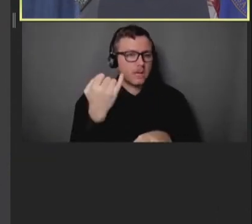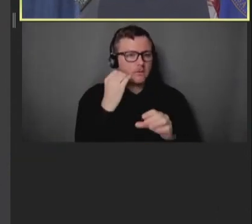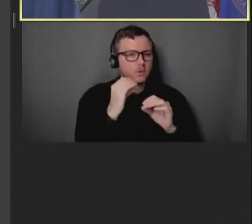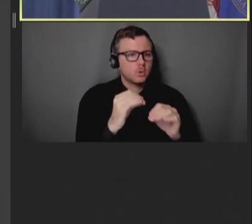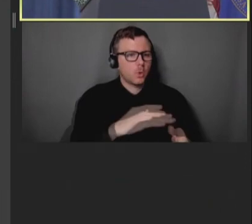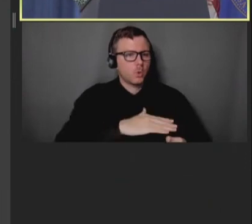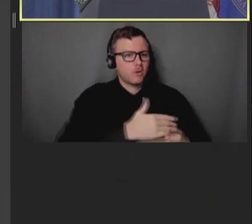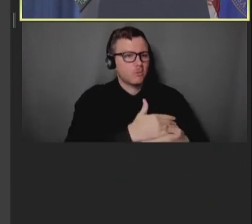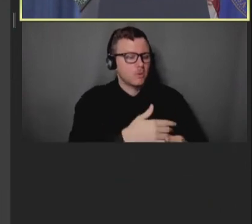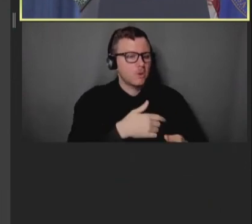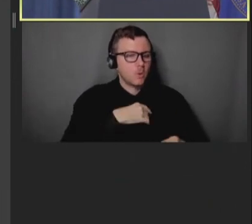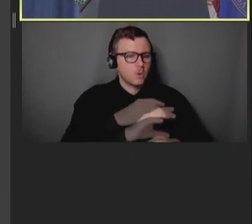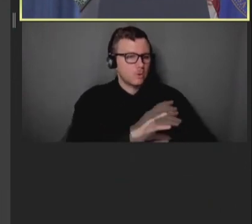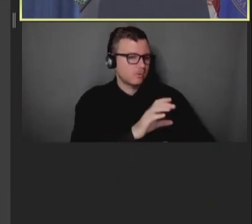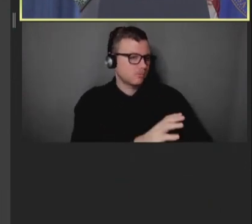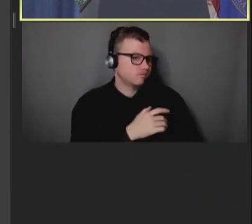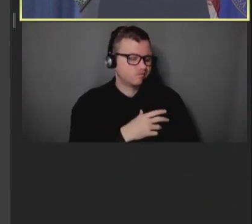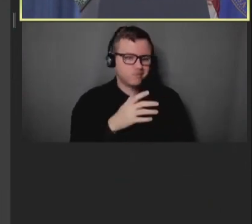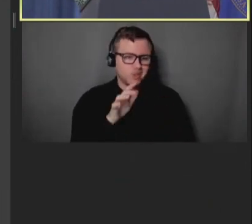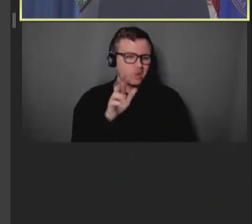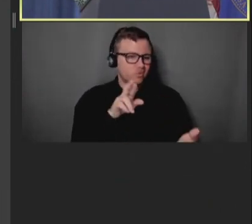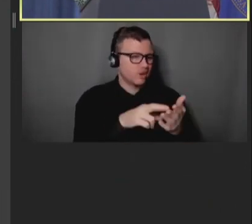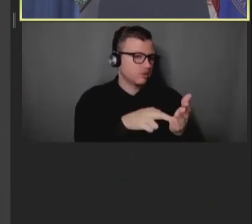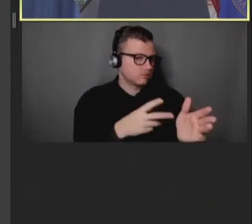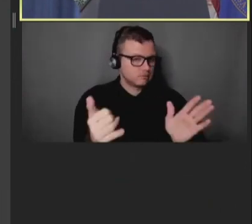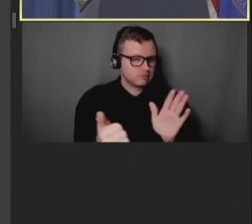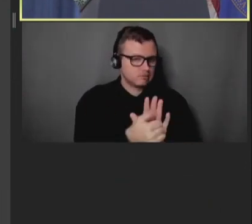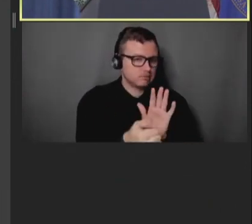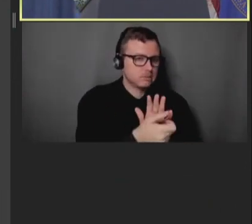We spent a lot of time on the phone, we spent a lot of time talking to the mayor's office,